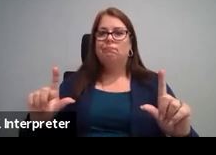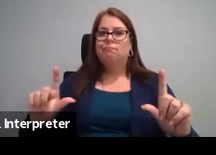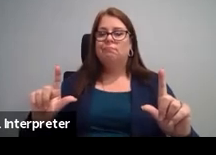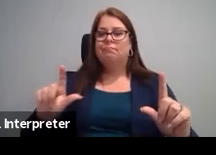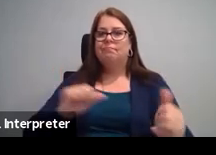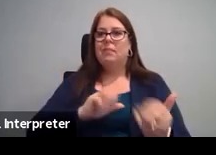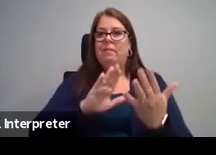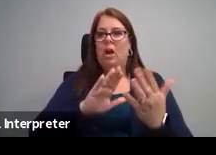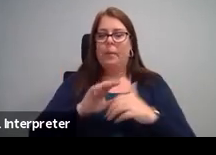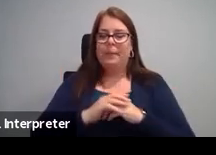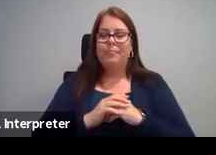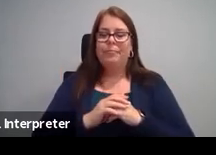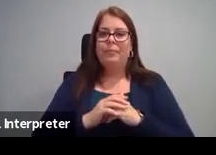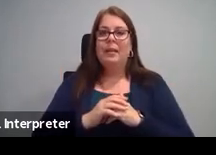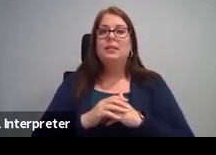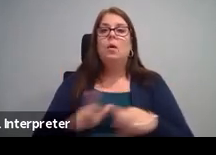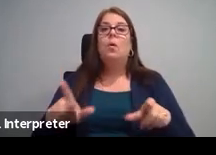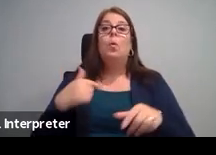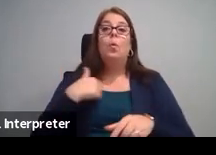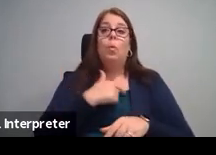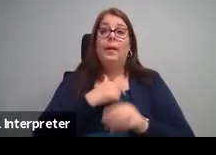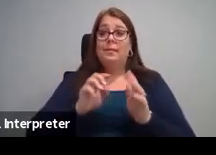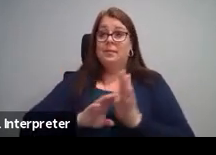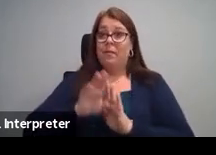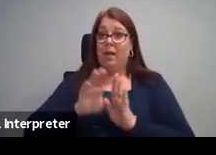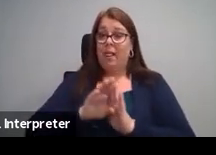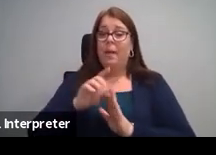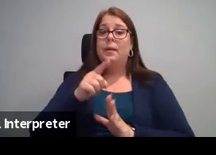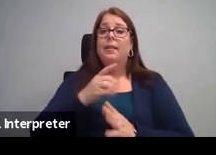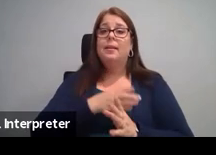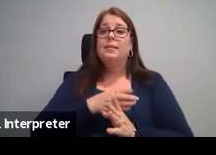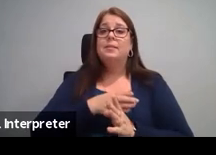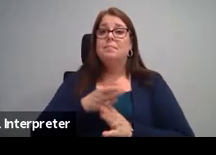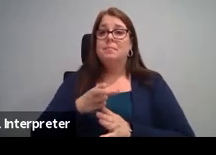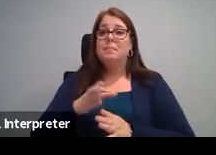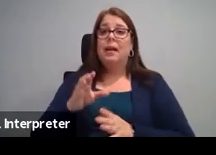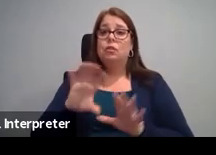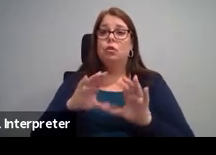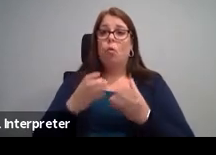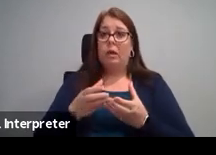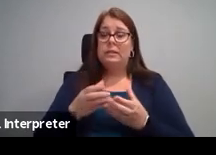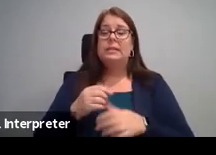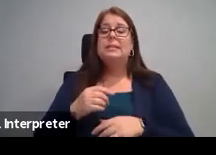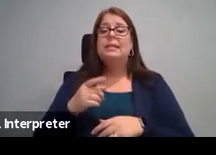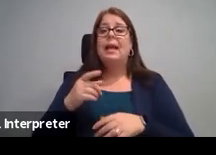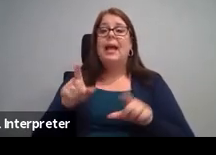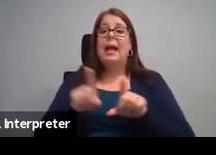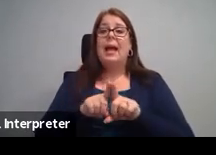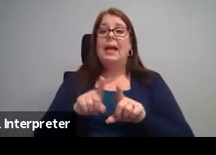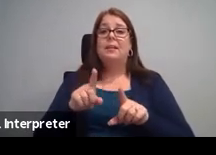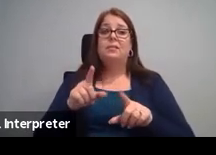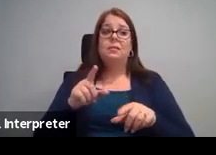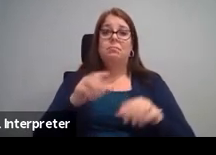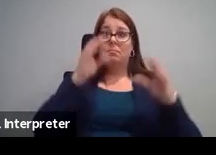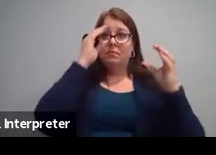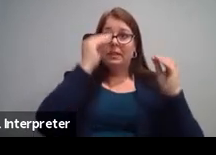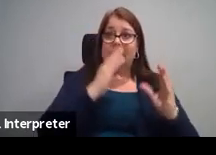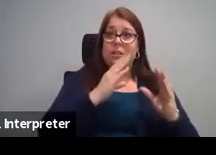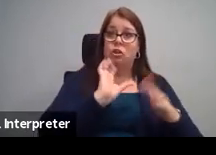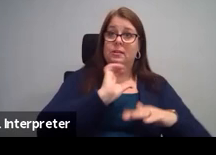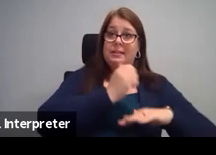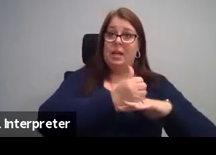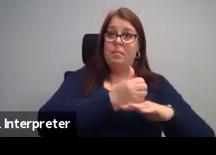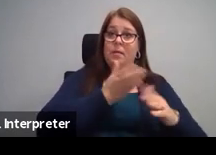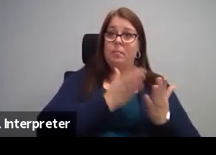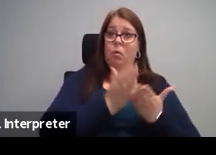Laurie Arnold: Put develop a we've developed these master courses. Once they then are implementing these during the year, they can go back in and make little changes and refine on their end as teachers.